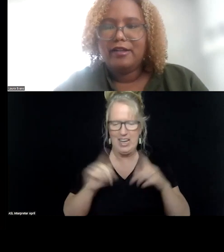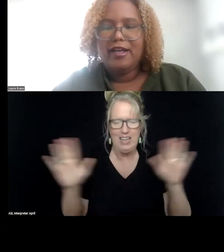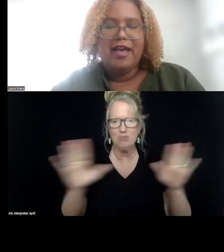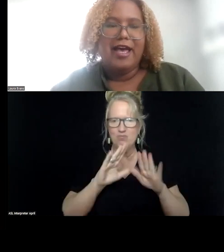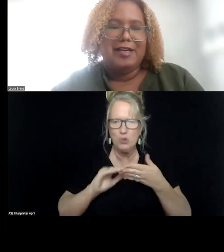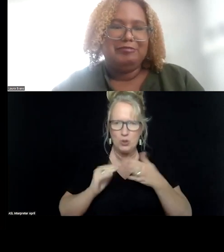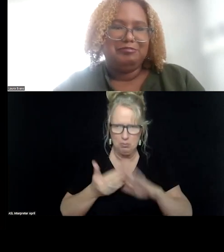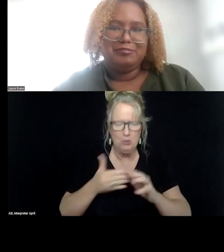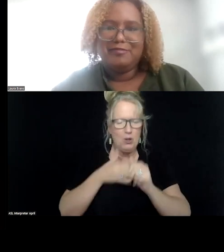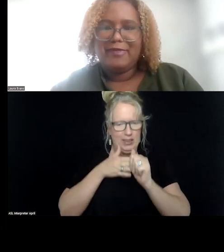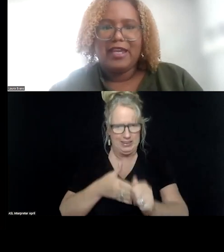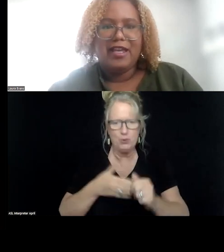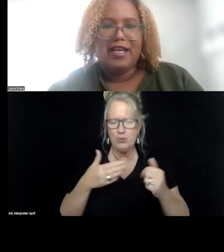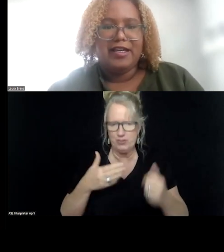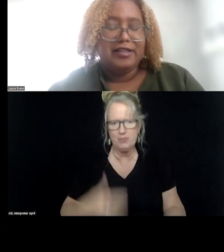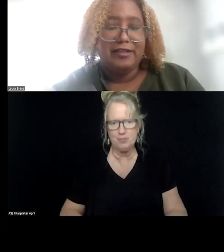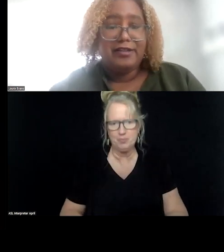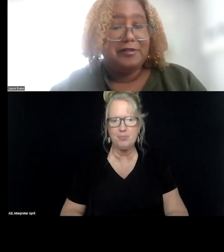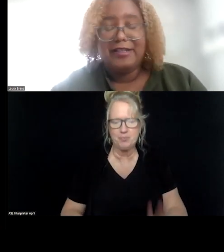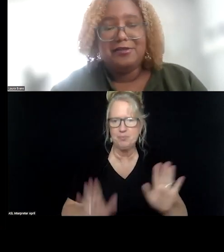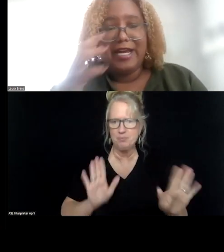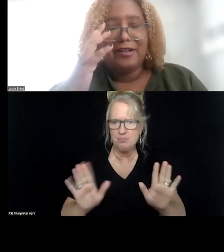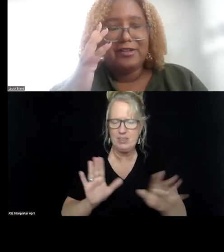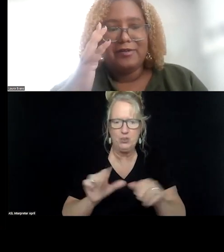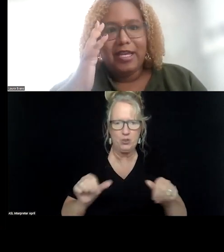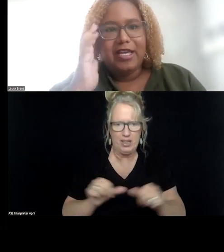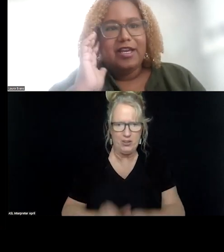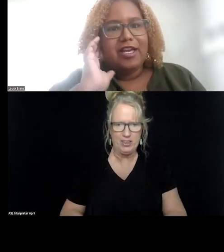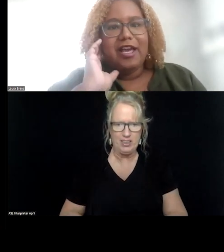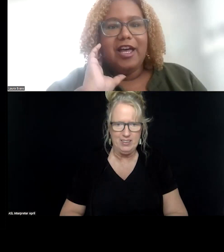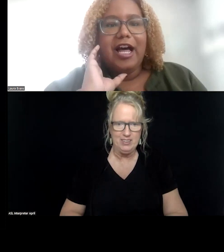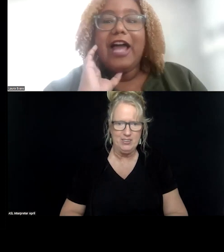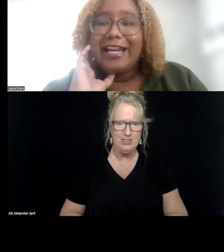YOU DO CARE.